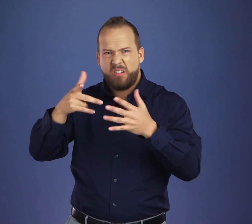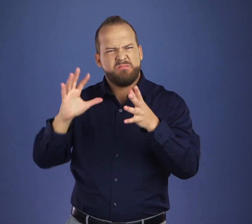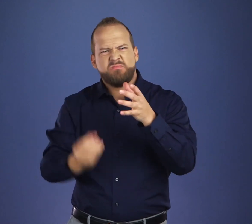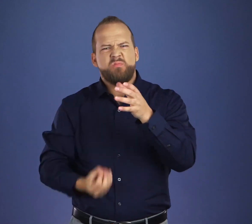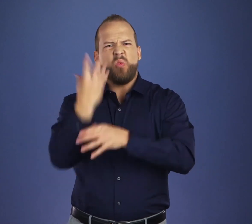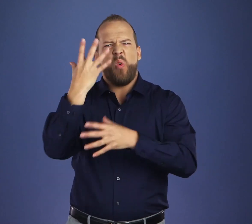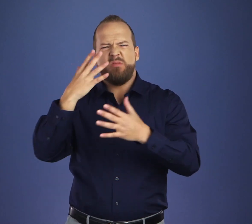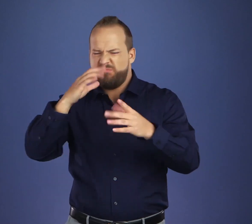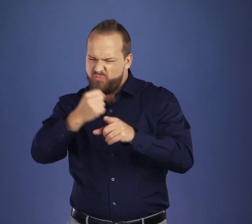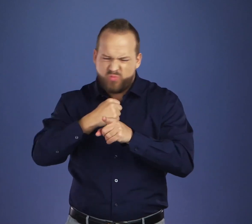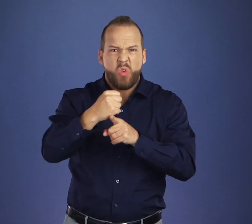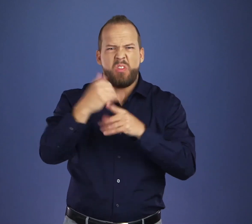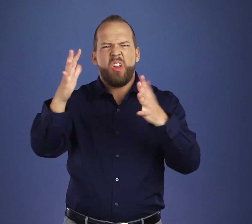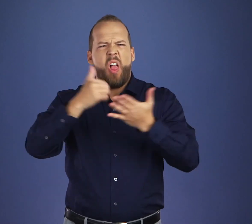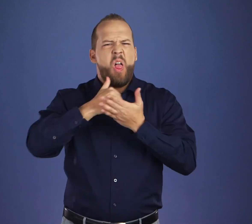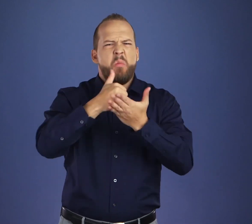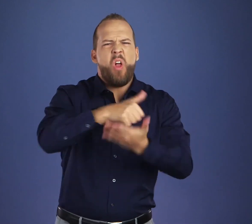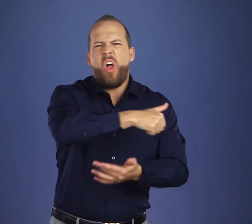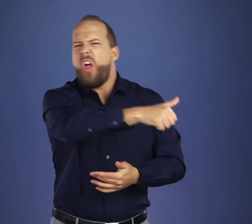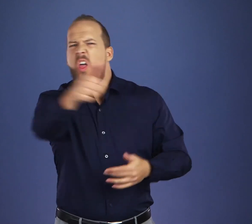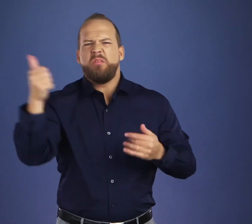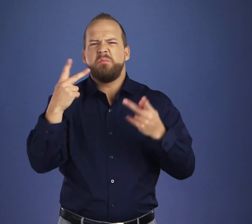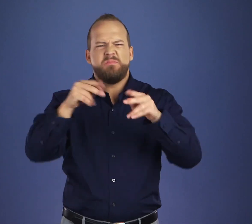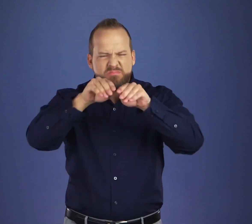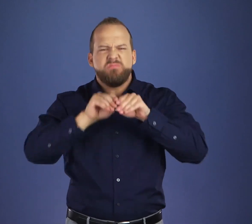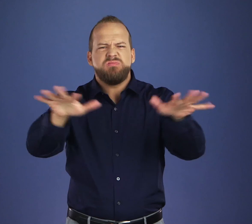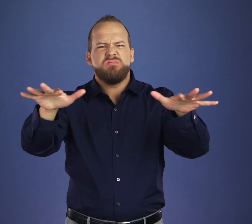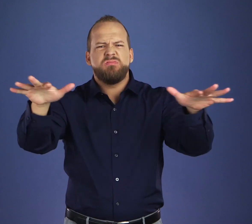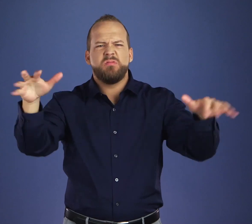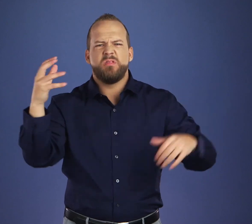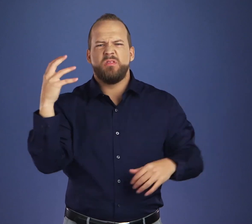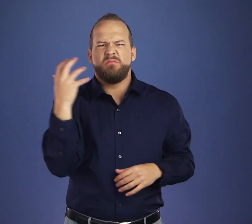What would have happened to him and all the others he later helped?”